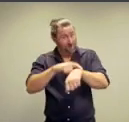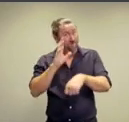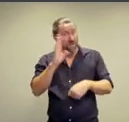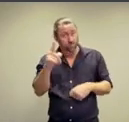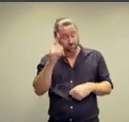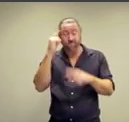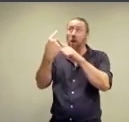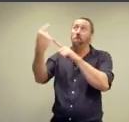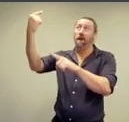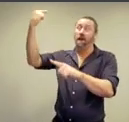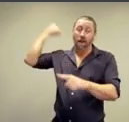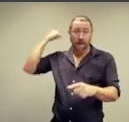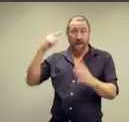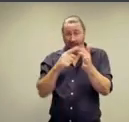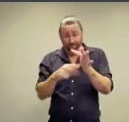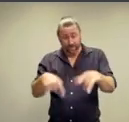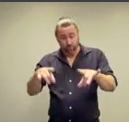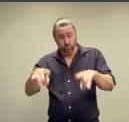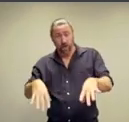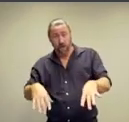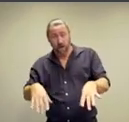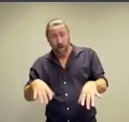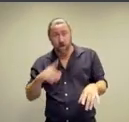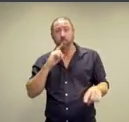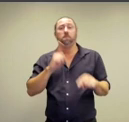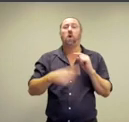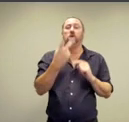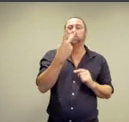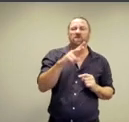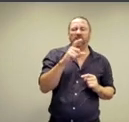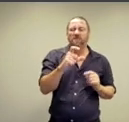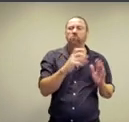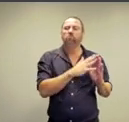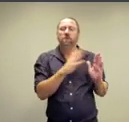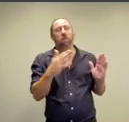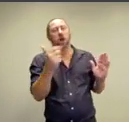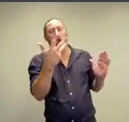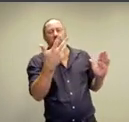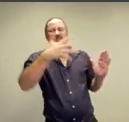this point, even from you know an Australian perspective, for most of